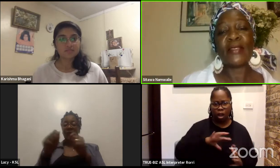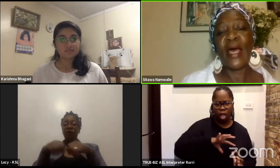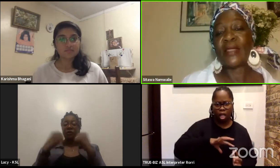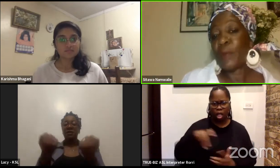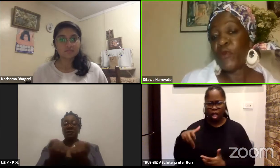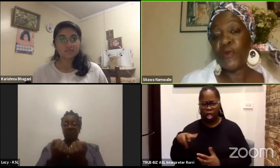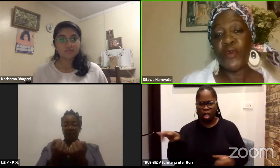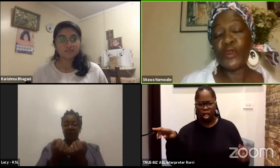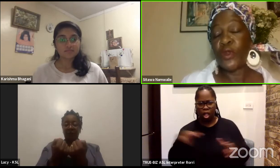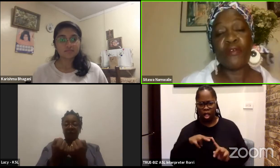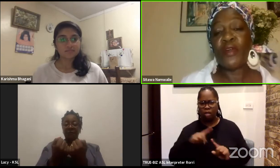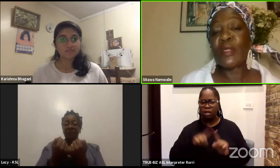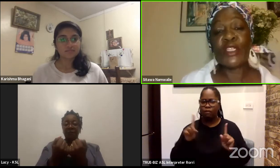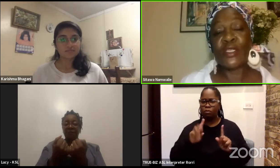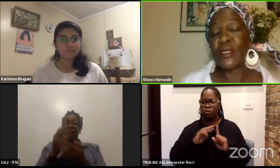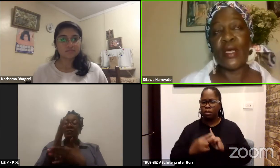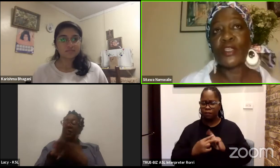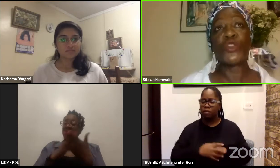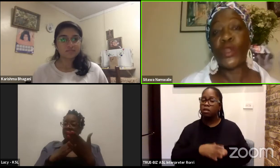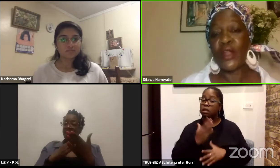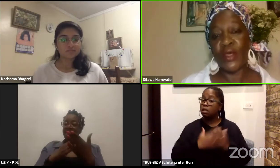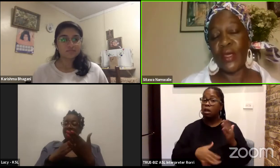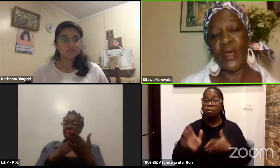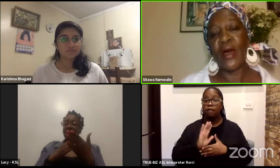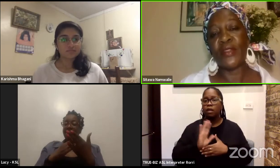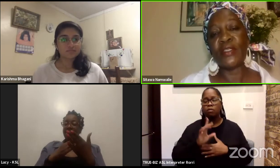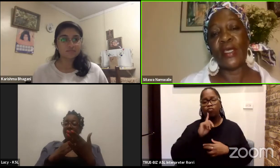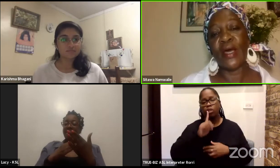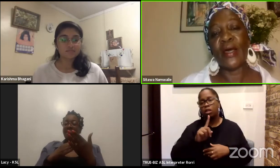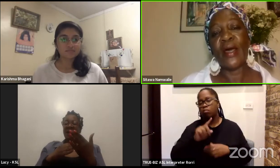And some of the films are just extraordinary this year.